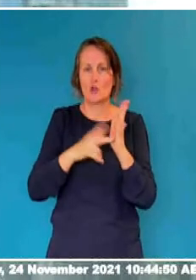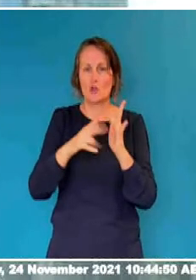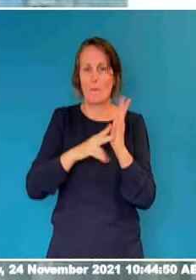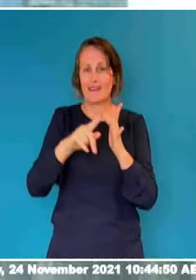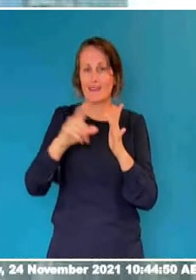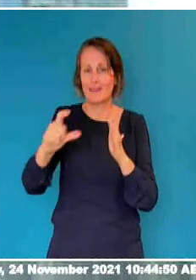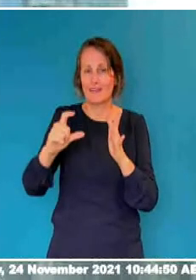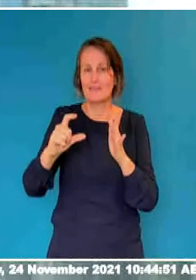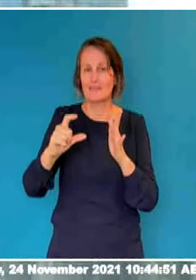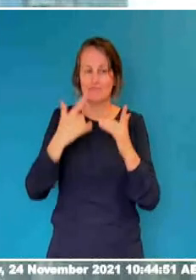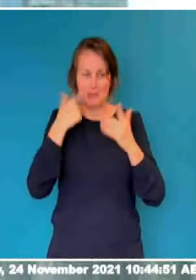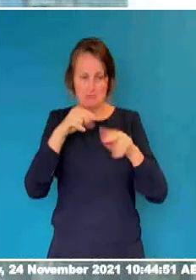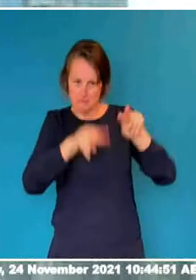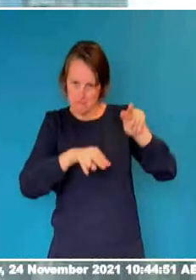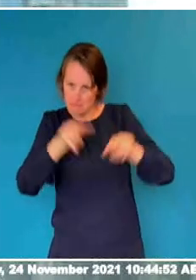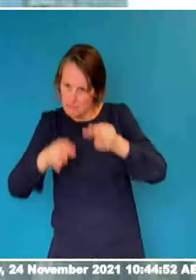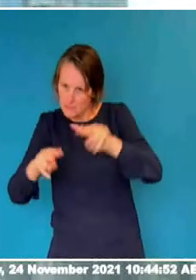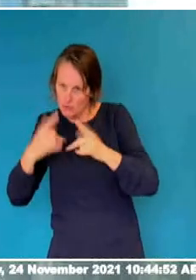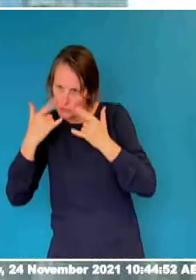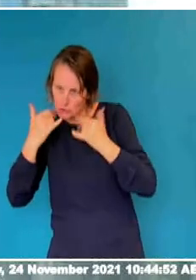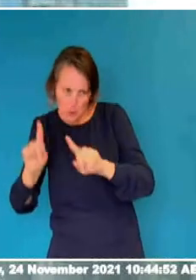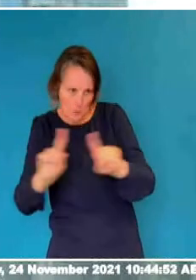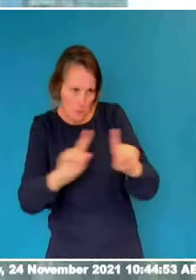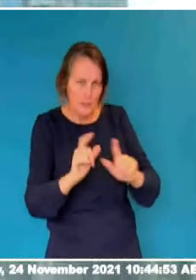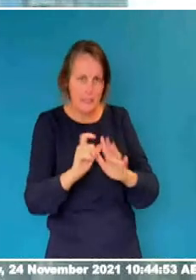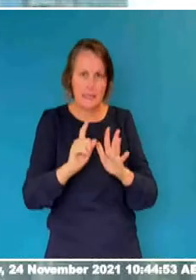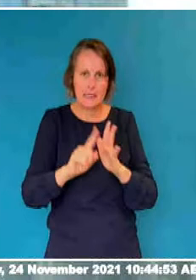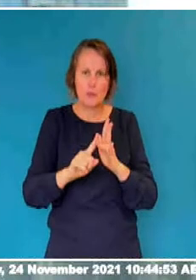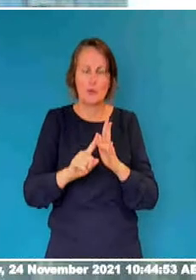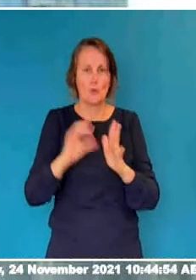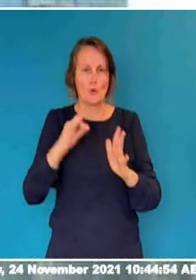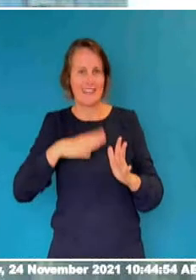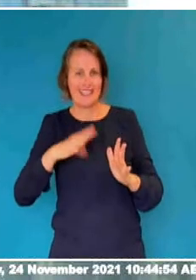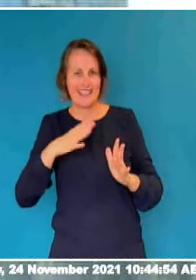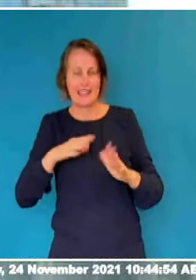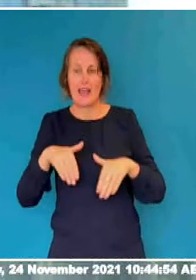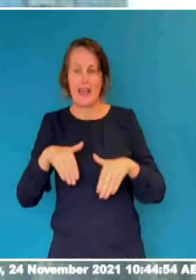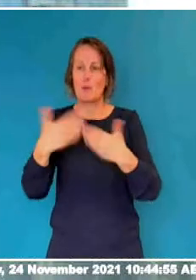required that, and we also couriered equipment to staff who needed it, we